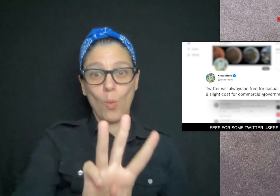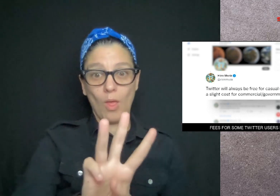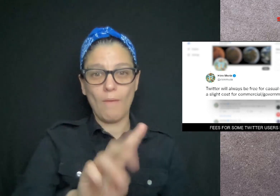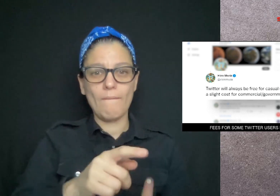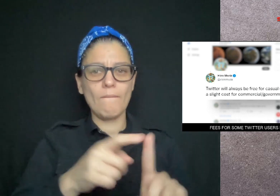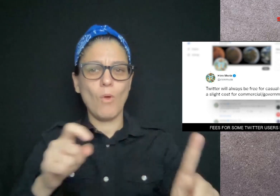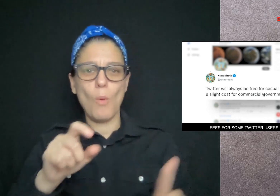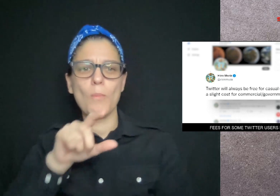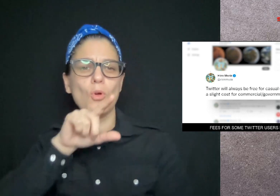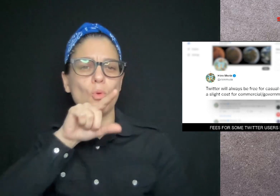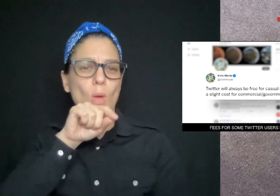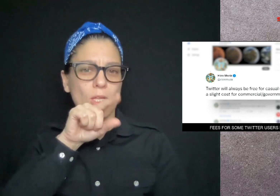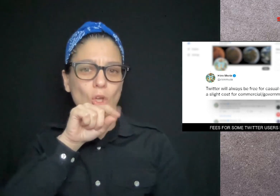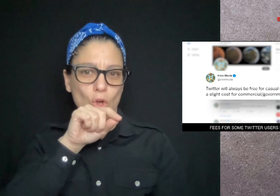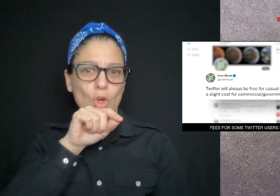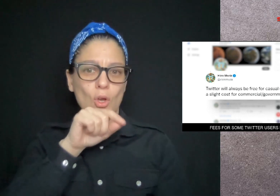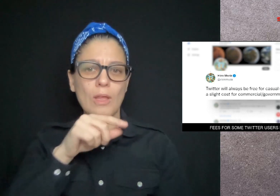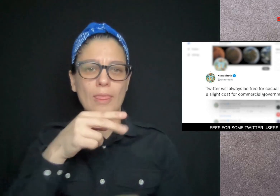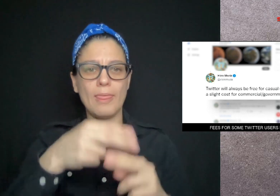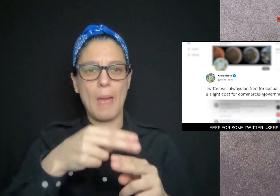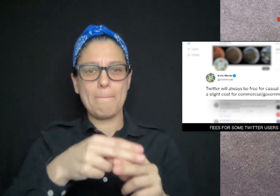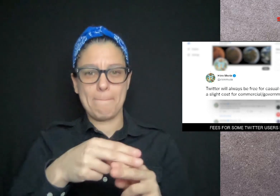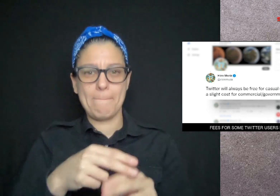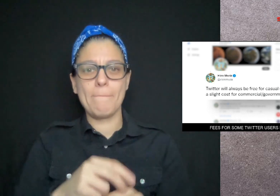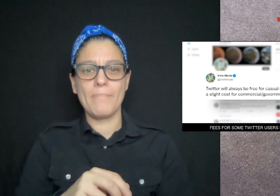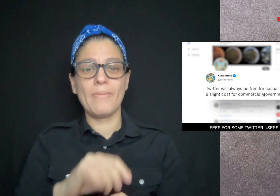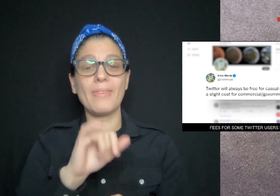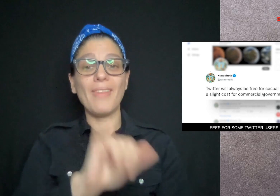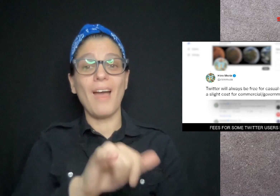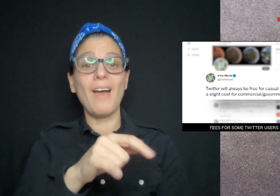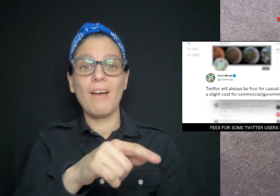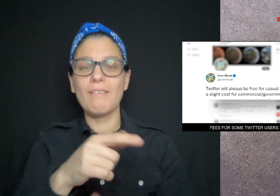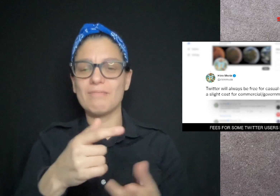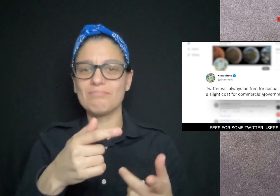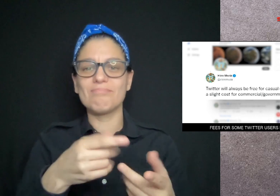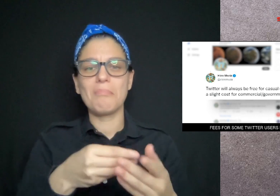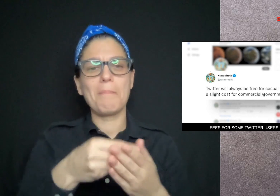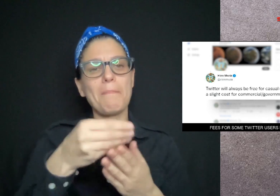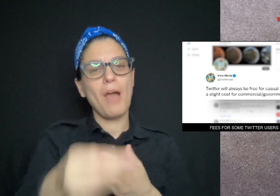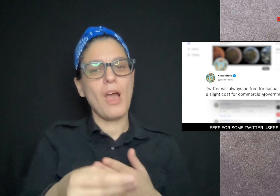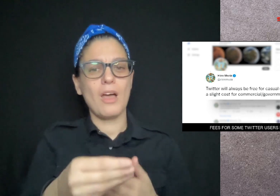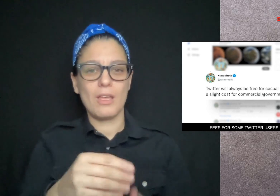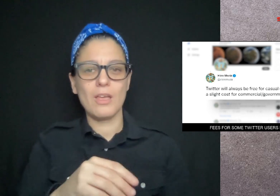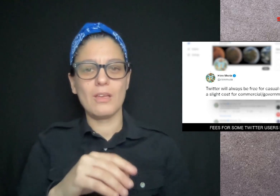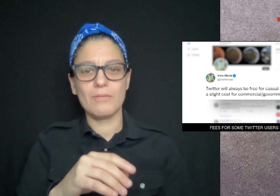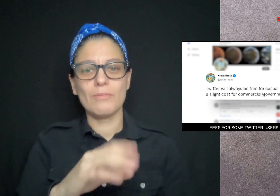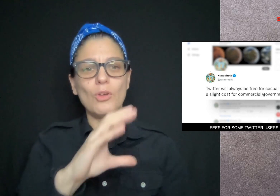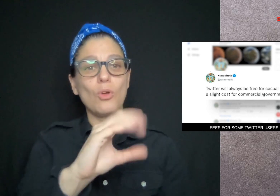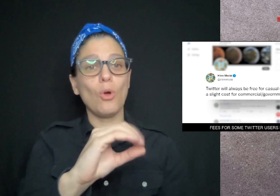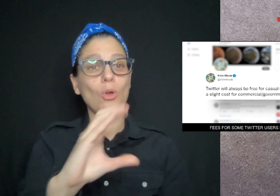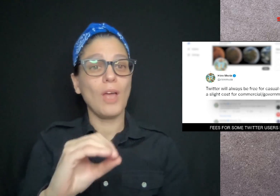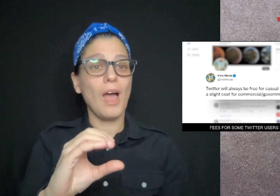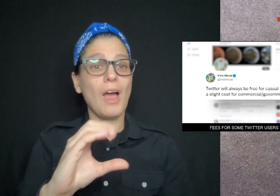he recently tweeted he wants to remove the W from the Twitter name and that he is buying Coca-Cola